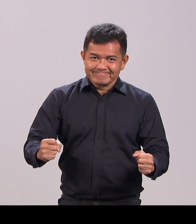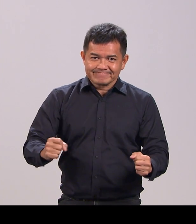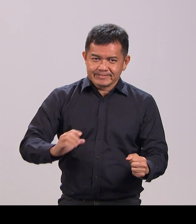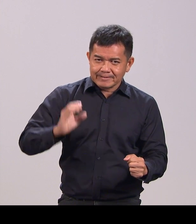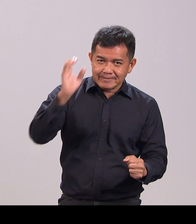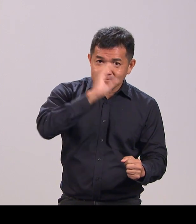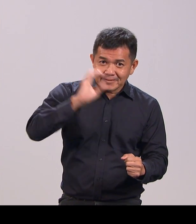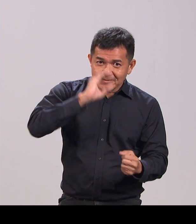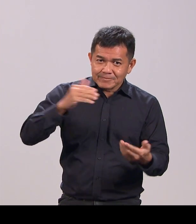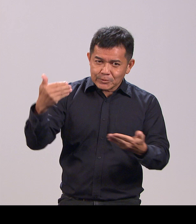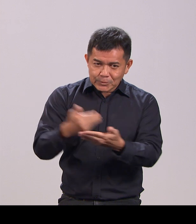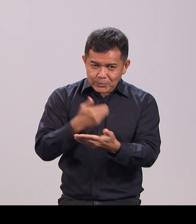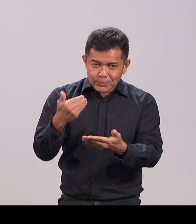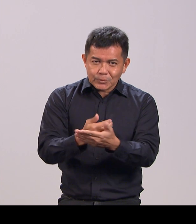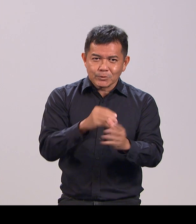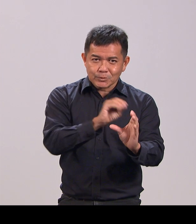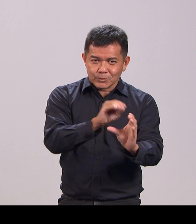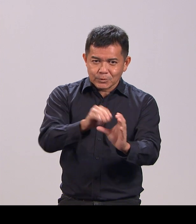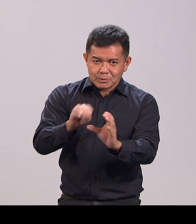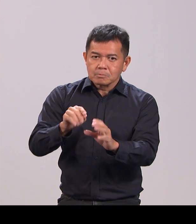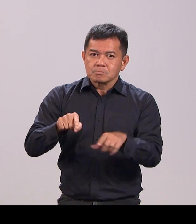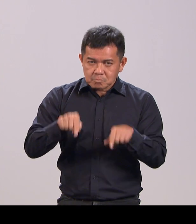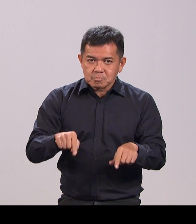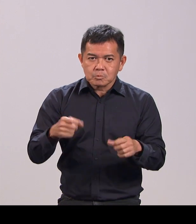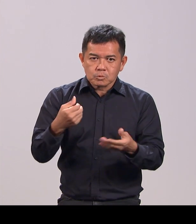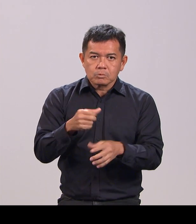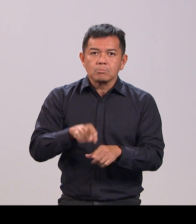it is able to create new jobs for Singaporeans.